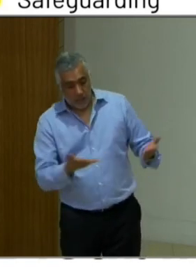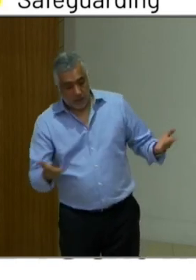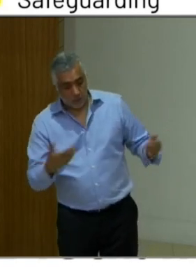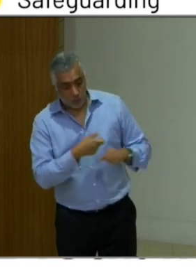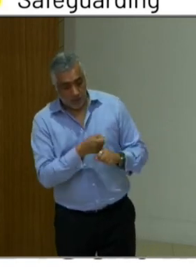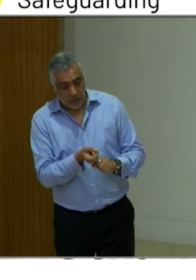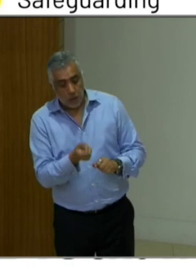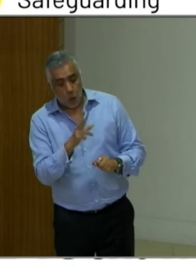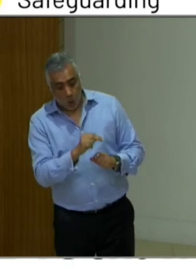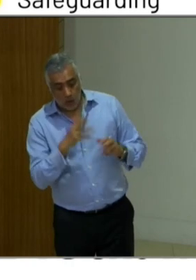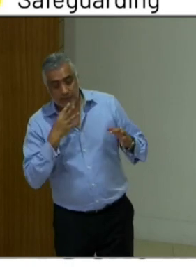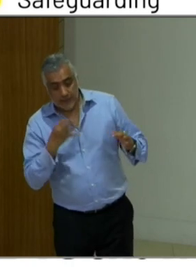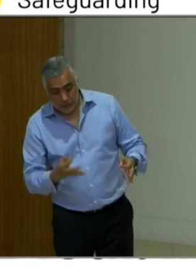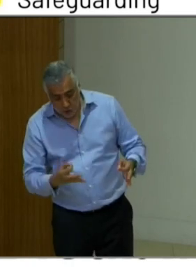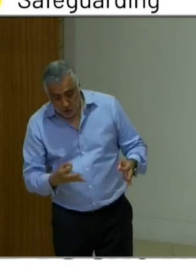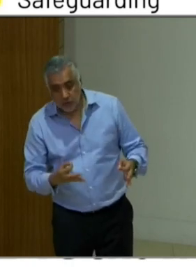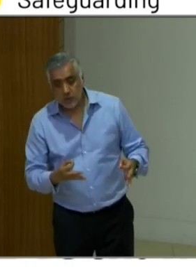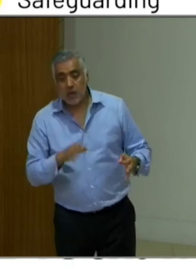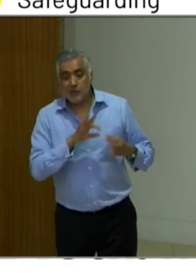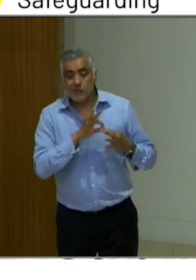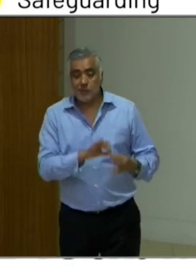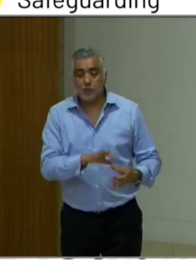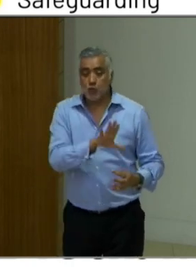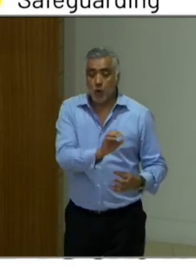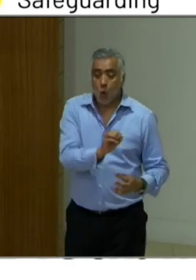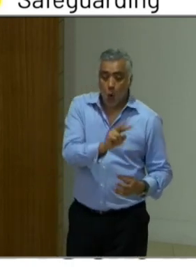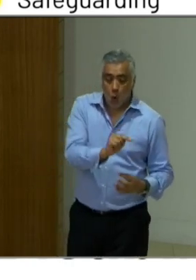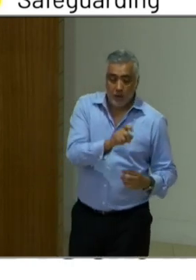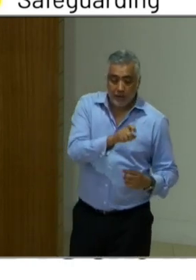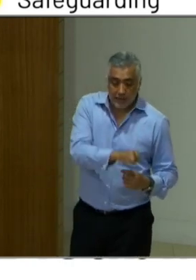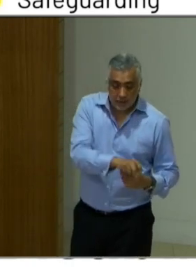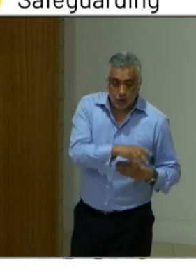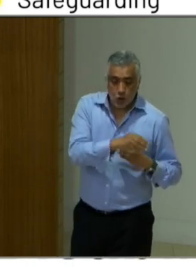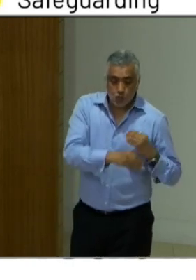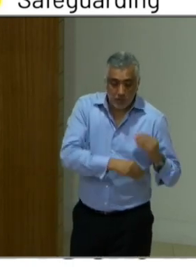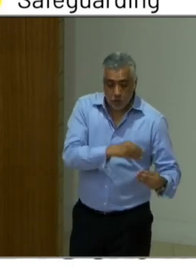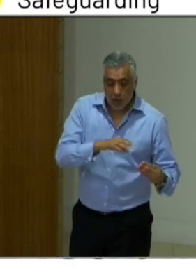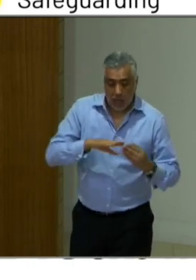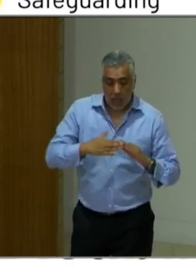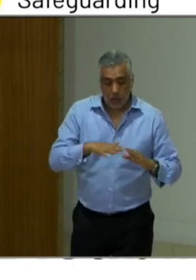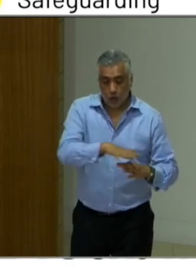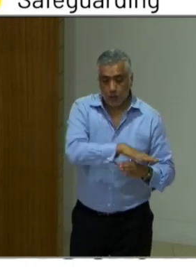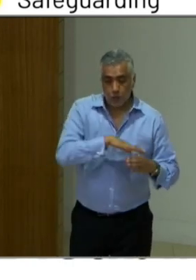decisions in relation to their own needs, relationships and communities.